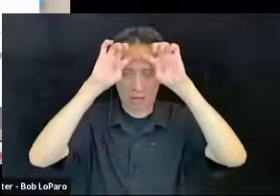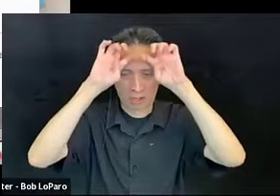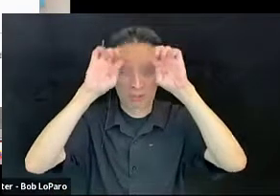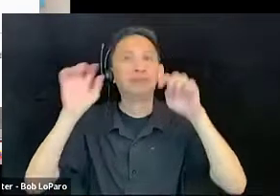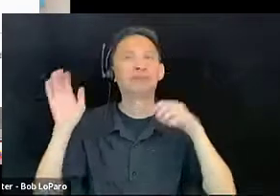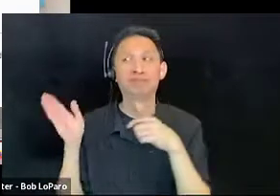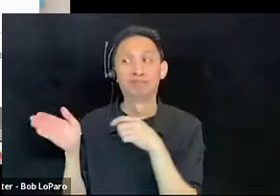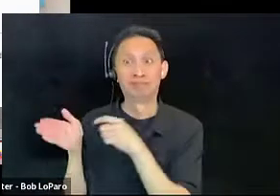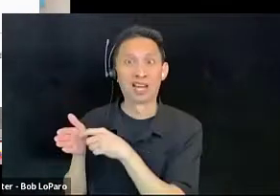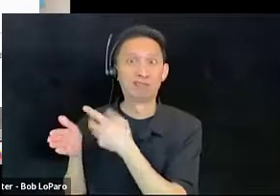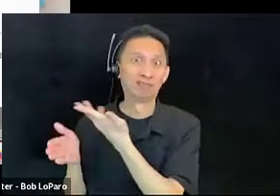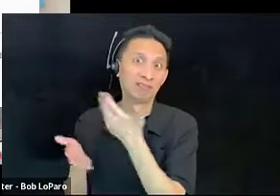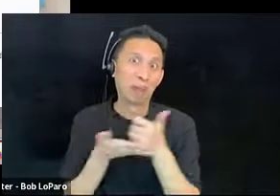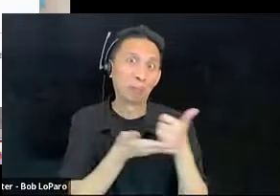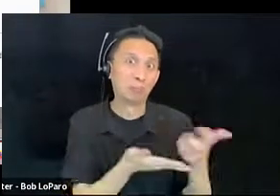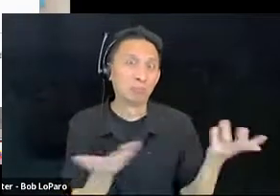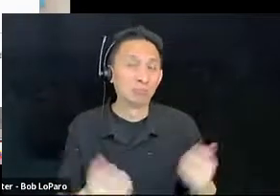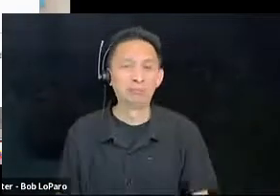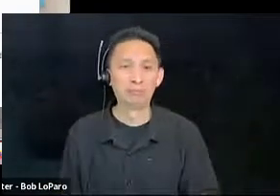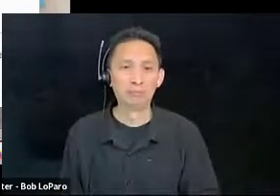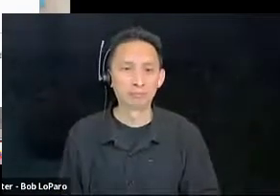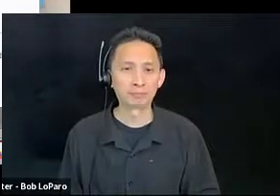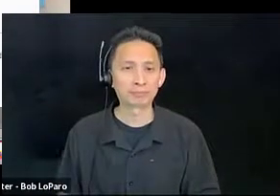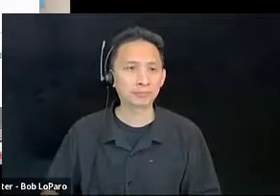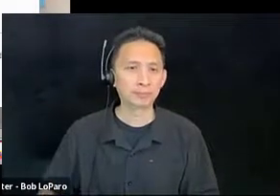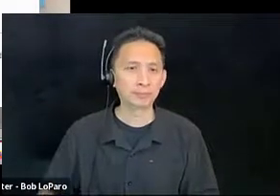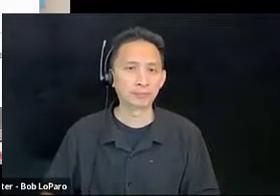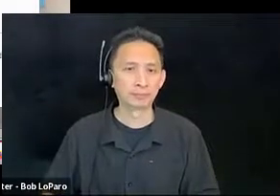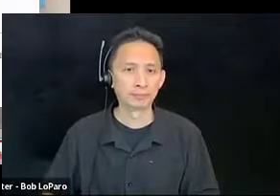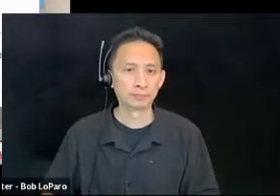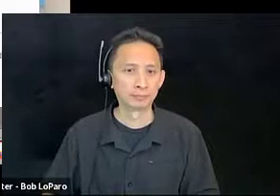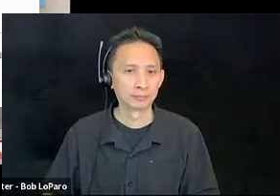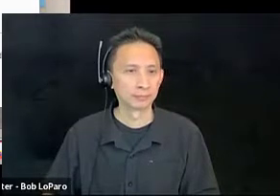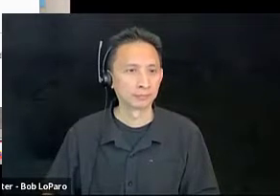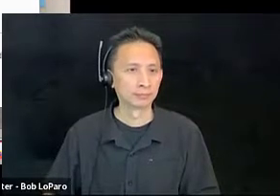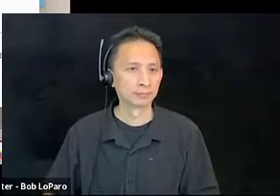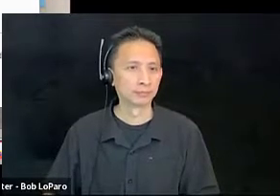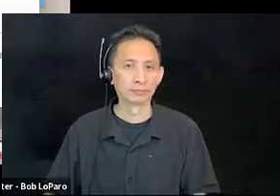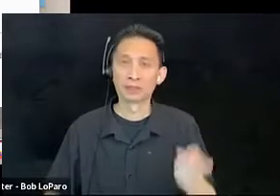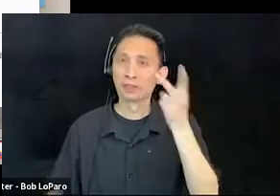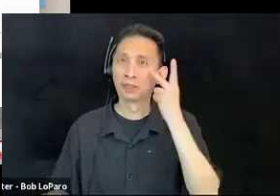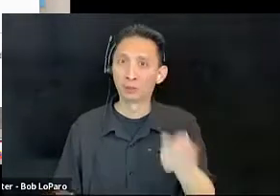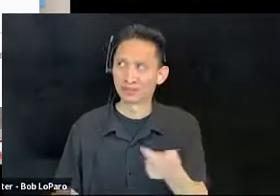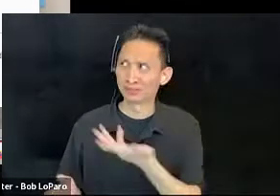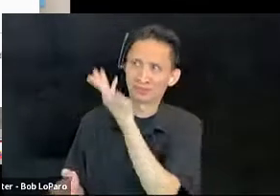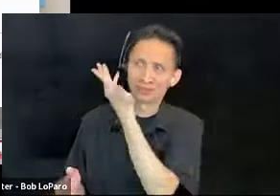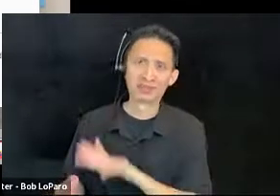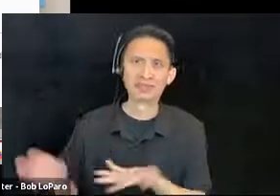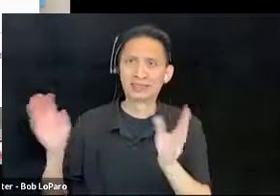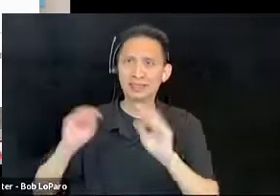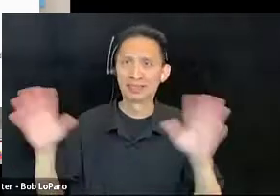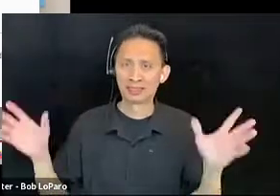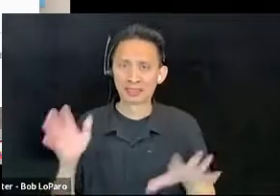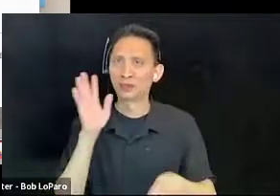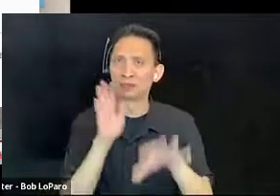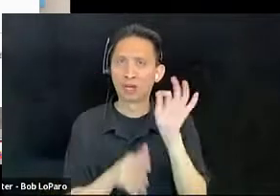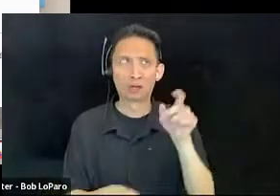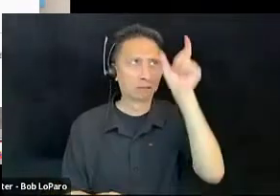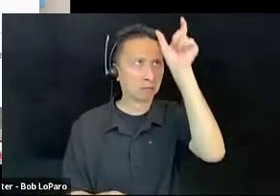Okay. So the other thing, so you can see that the tool itself is fairly straight forward and you just wanna find the column that applies to your student.